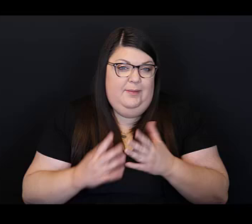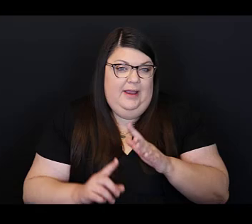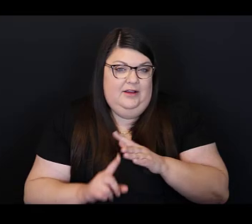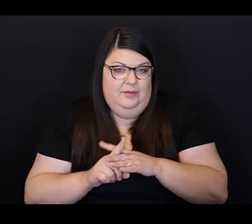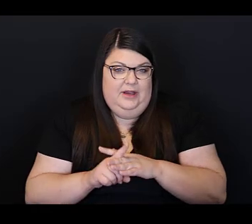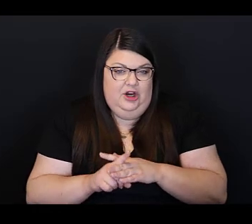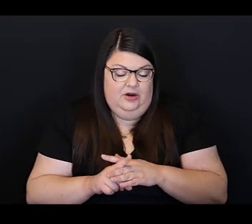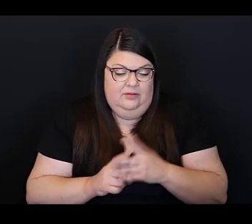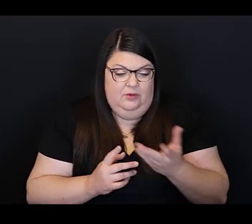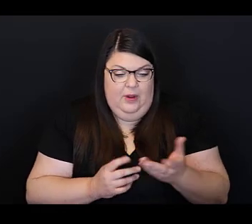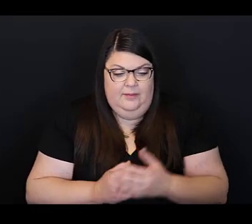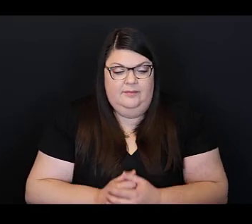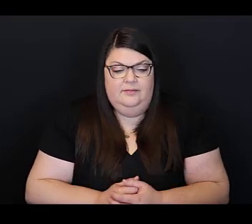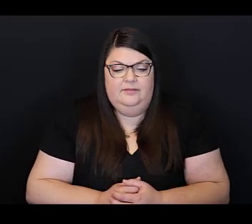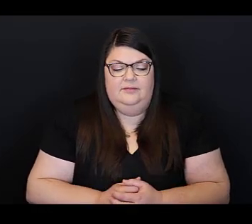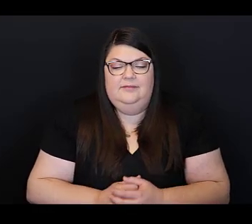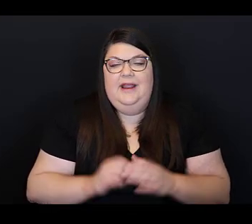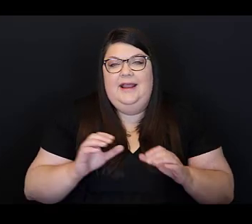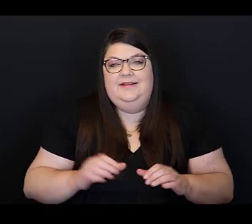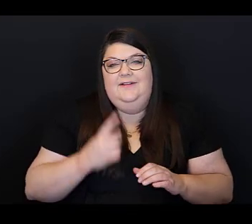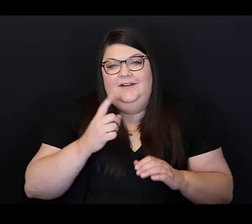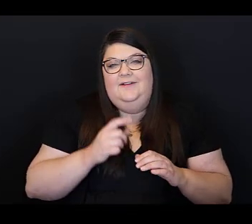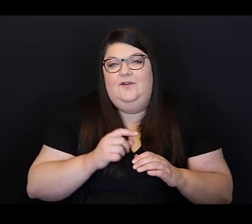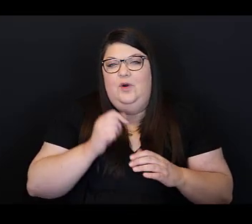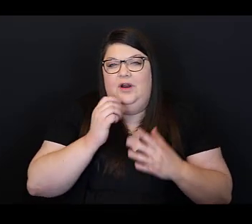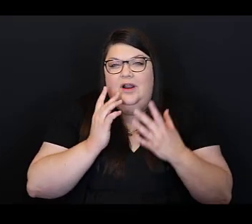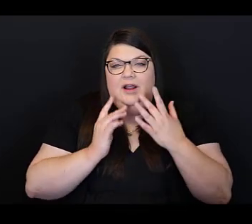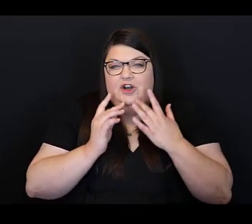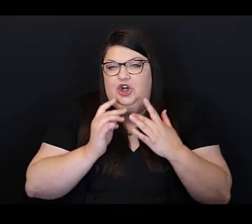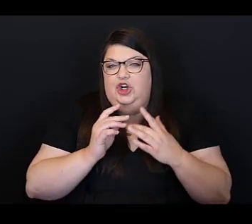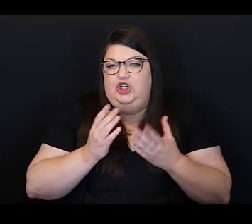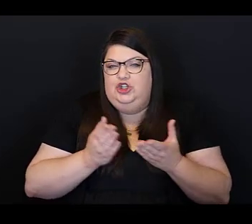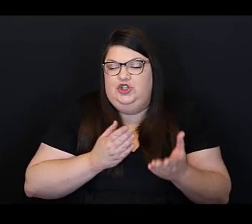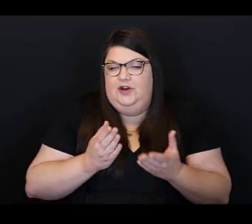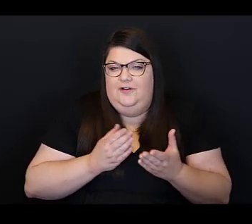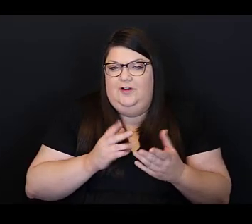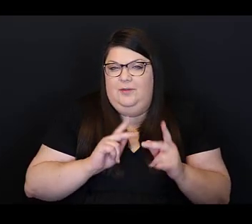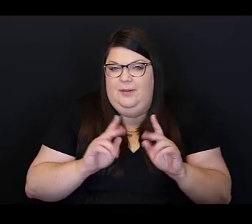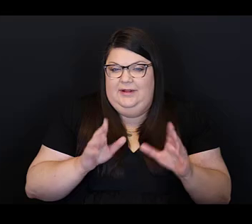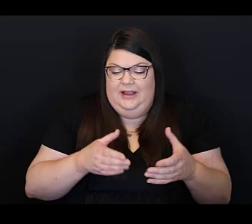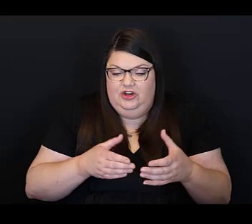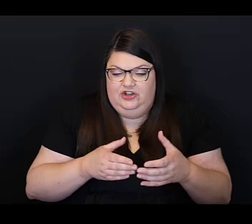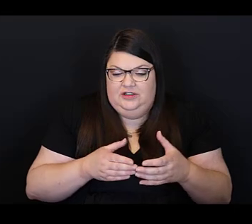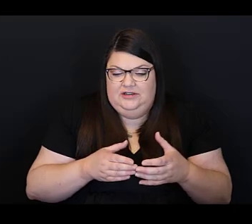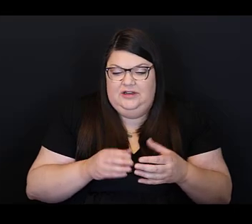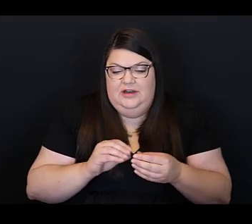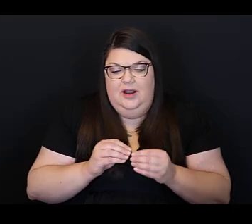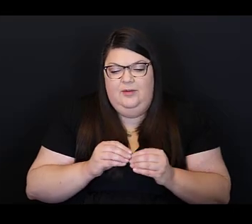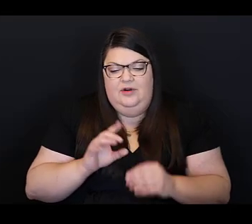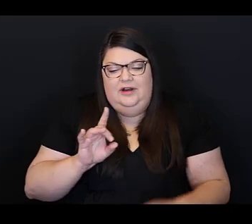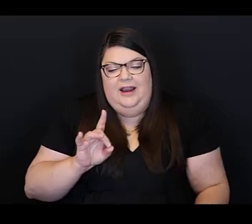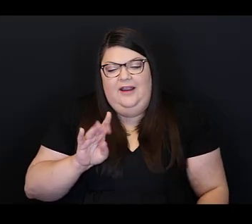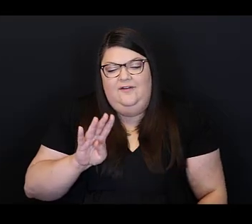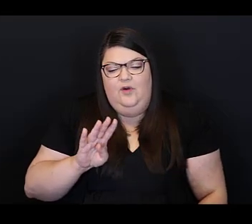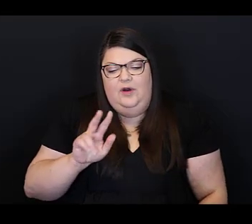on the form include Activities for Underserved Populations - Assistance Listing Number 84.315C,